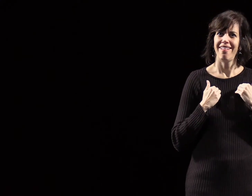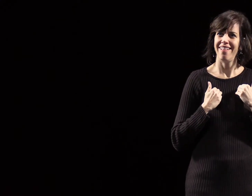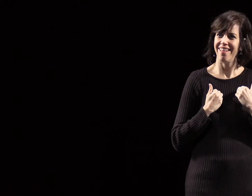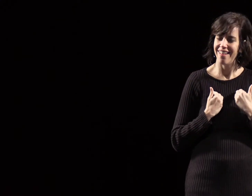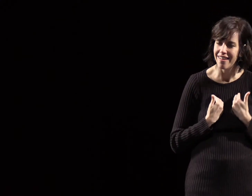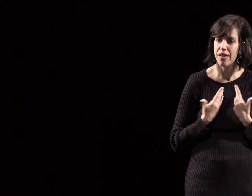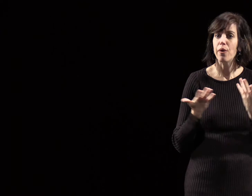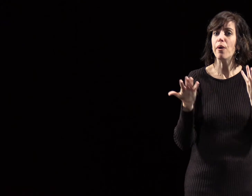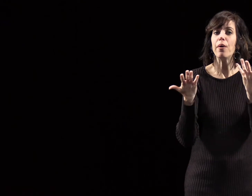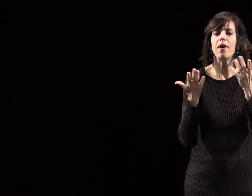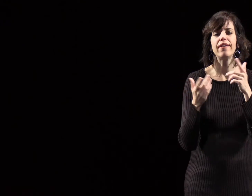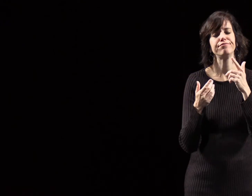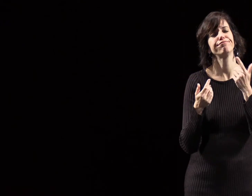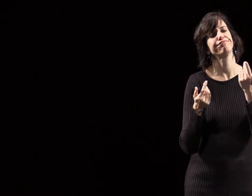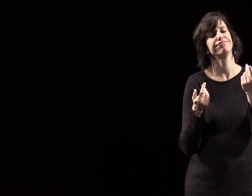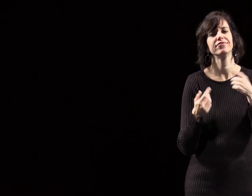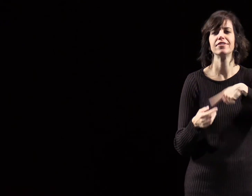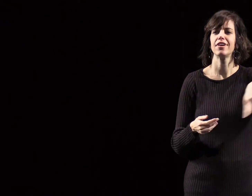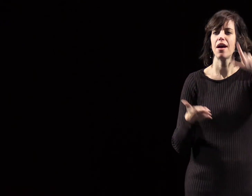It was a bit tiring, as you can imagine.